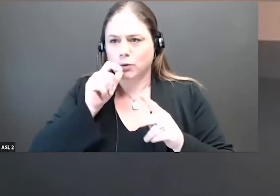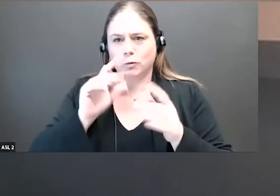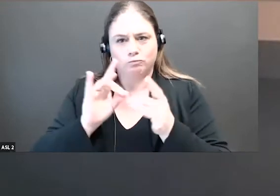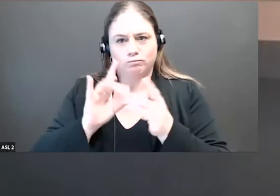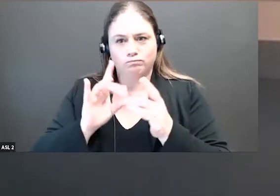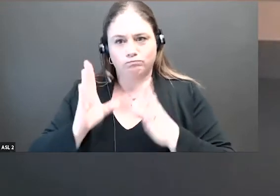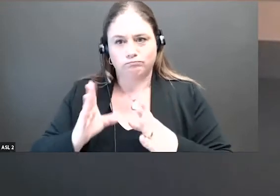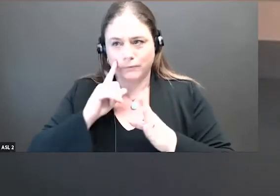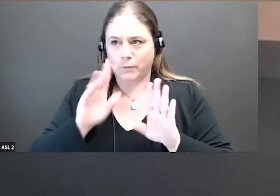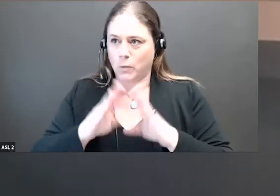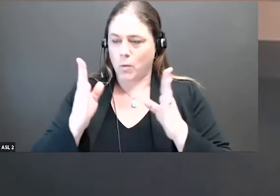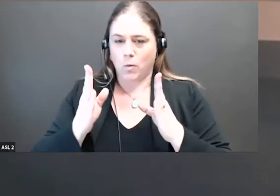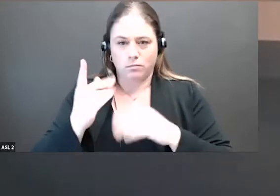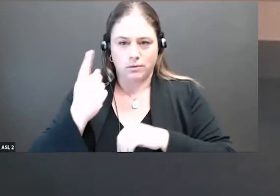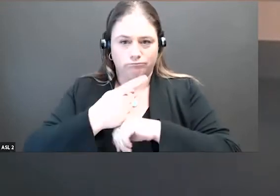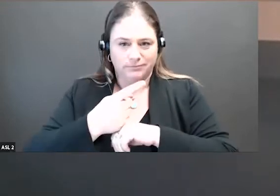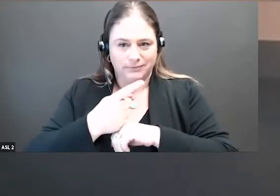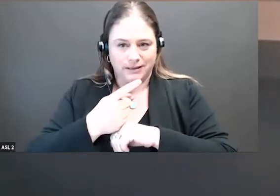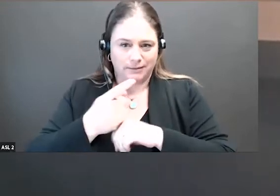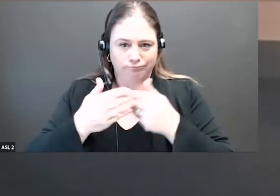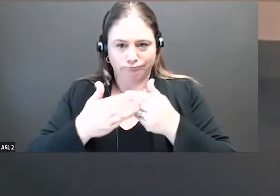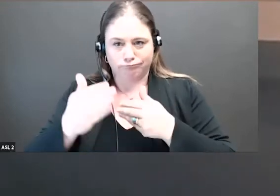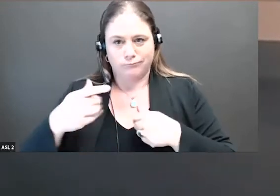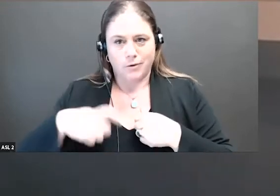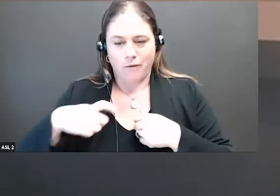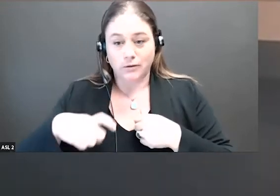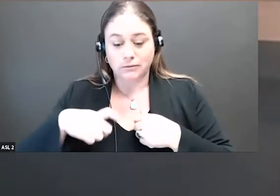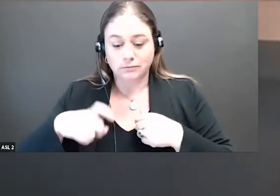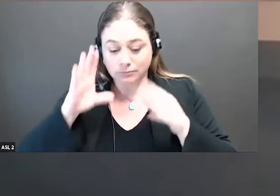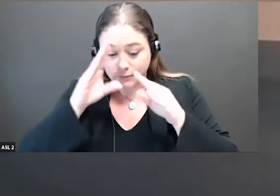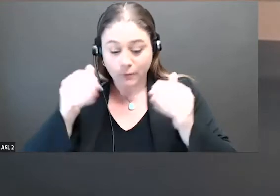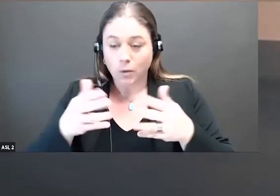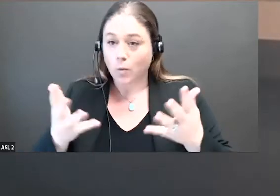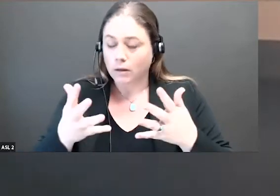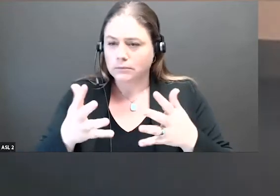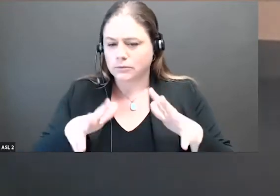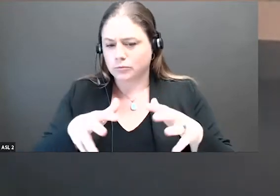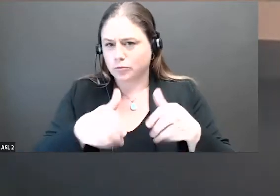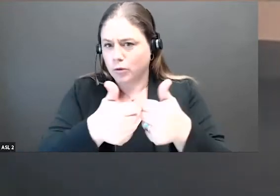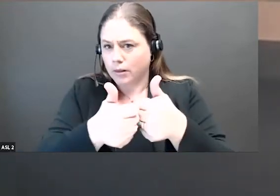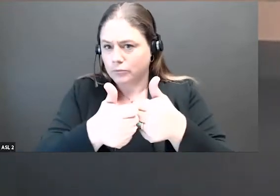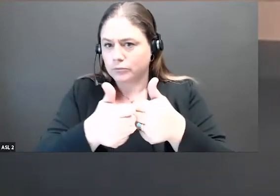And the focus will be to look at the challenges and opportunities for progress on employment of